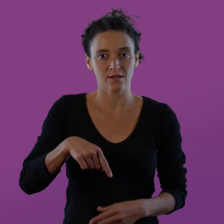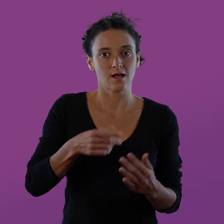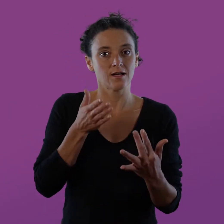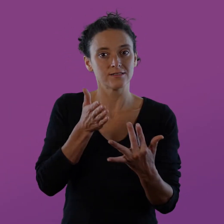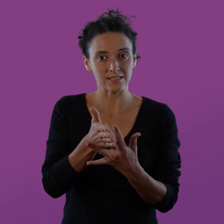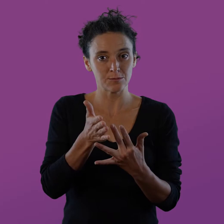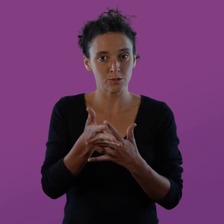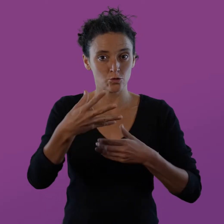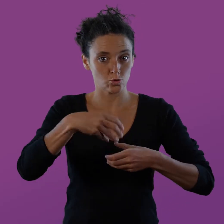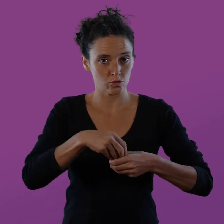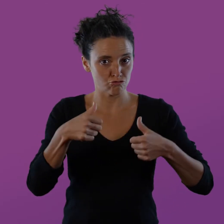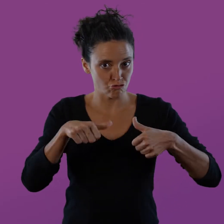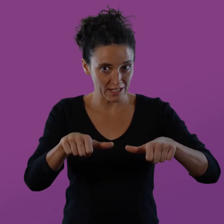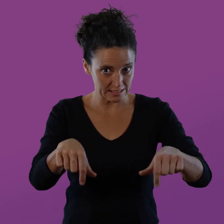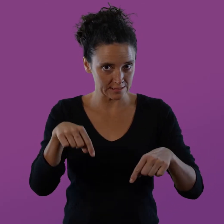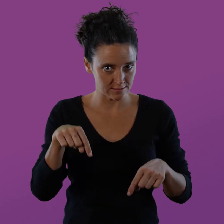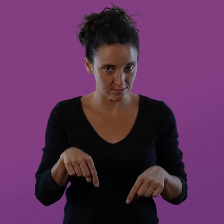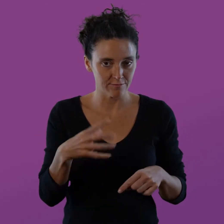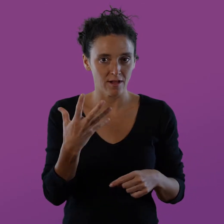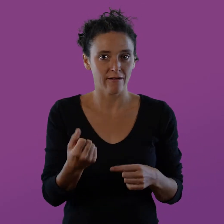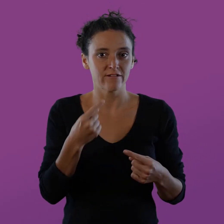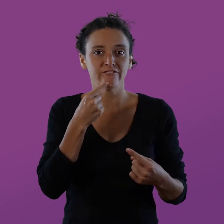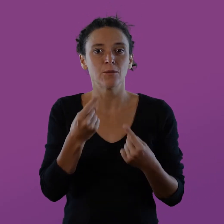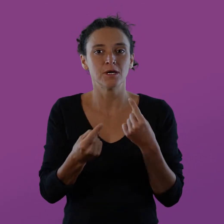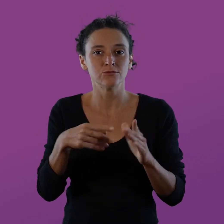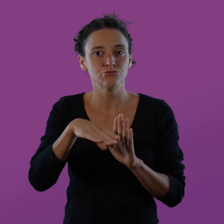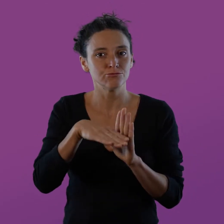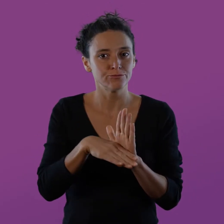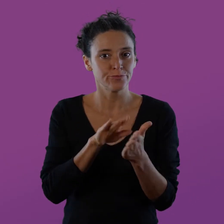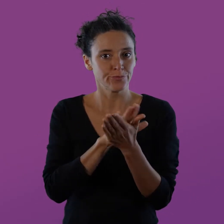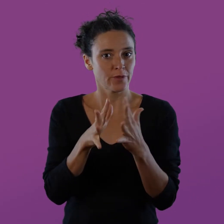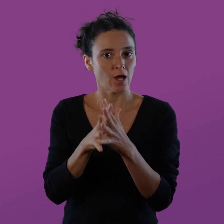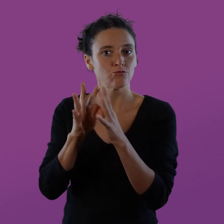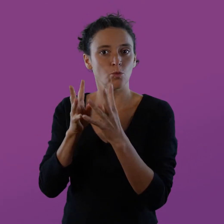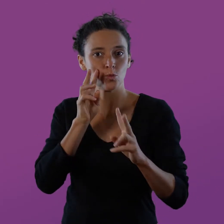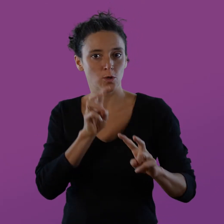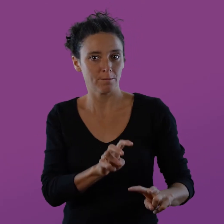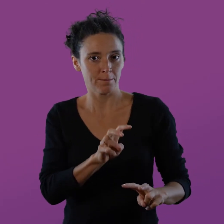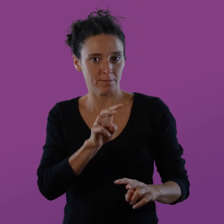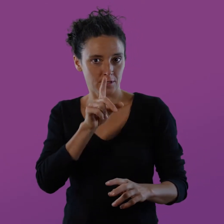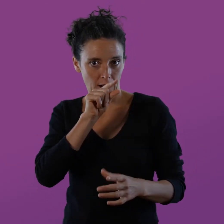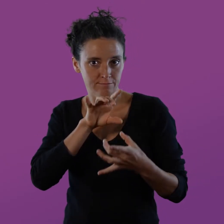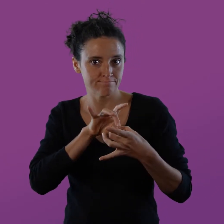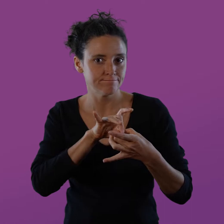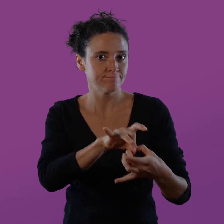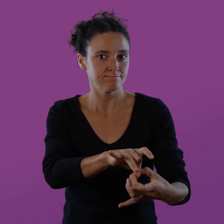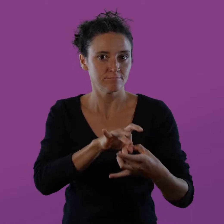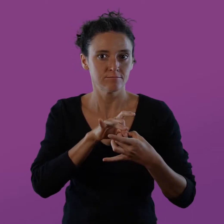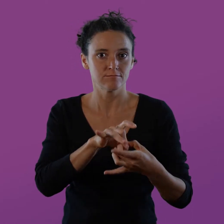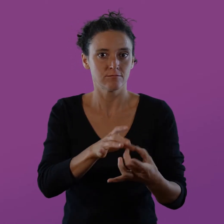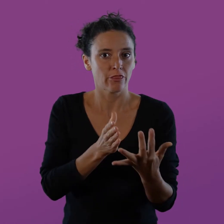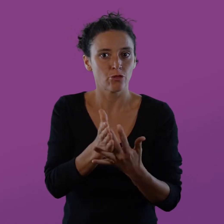This Strategy sets out some details about how the Royal Commission will engage with people -